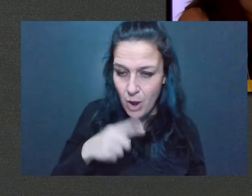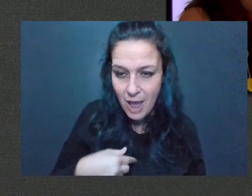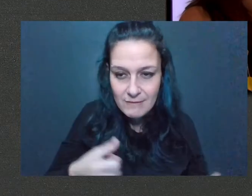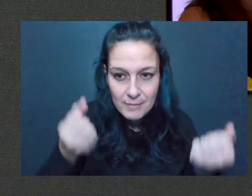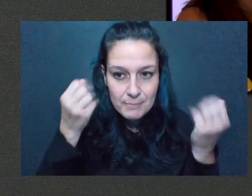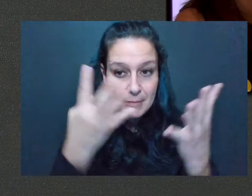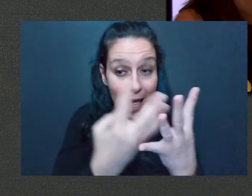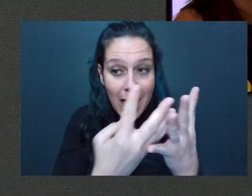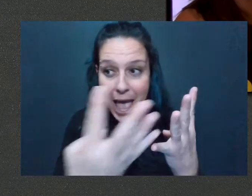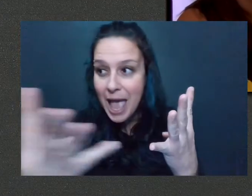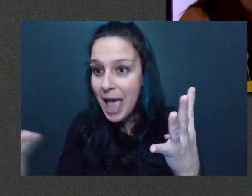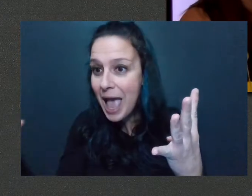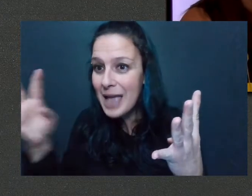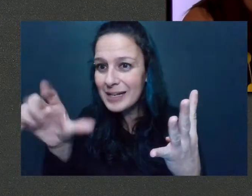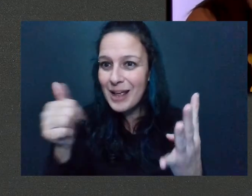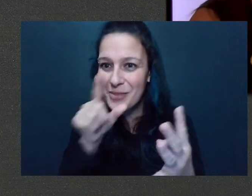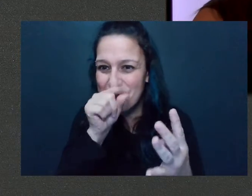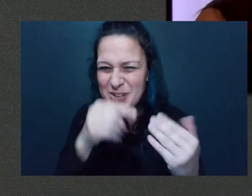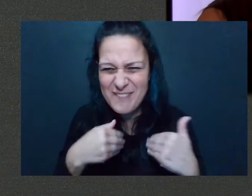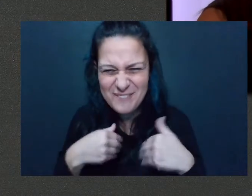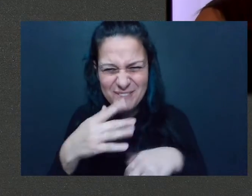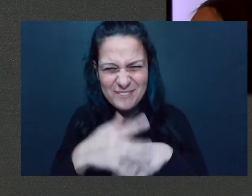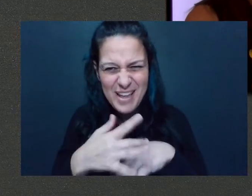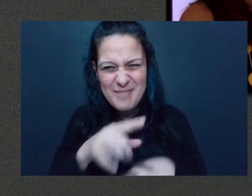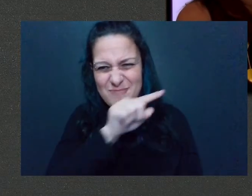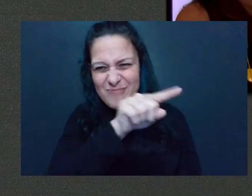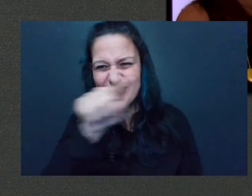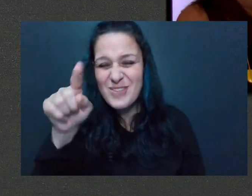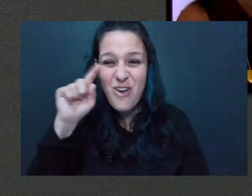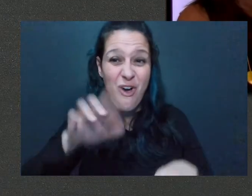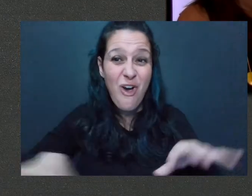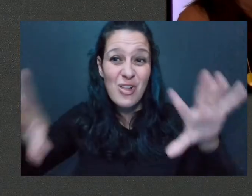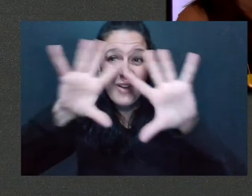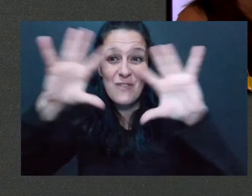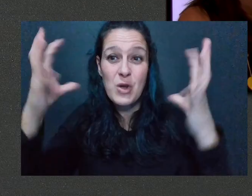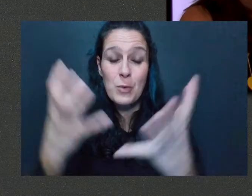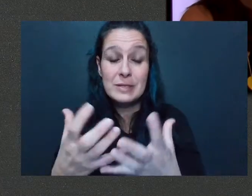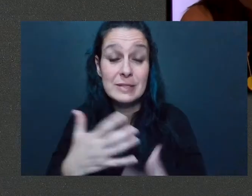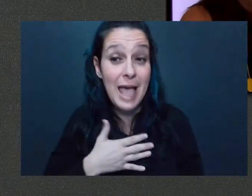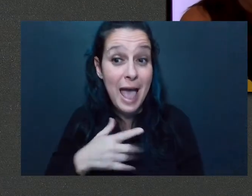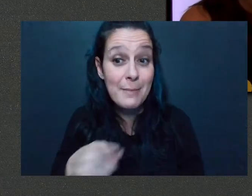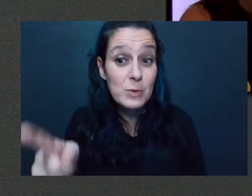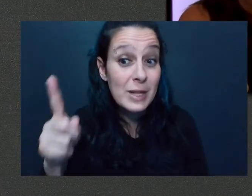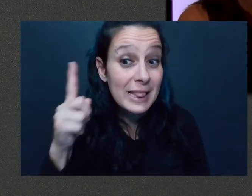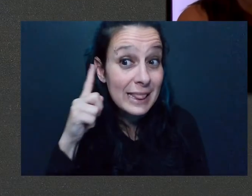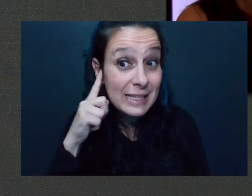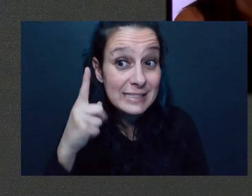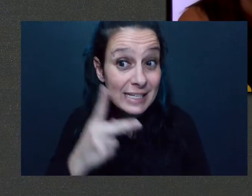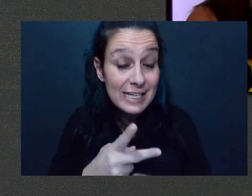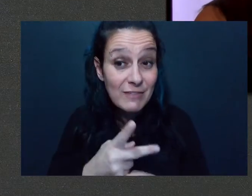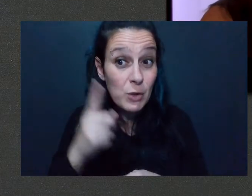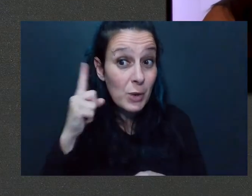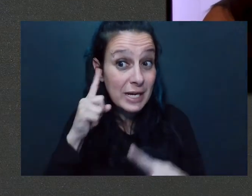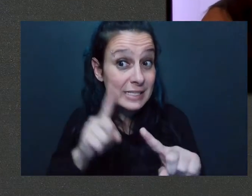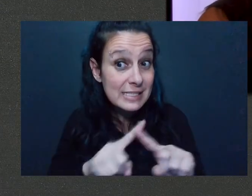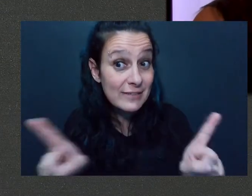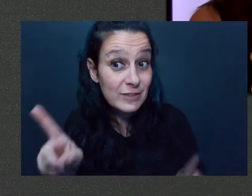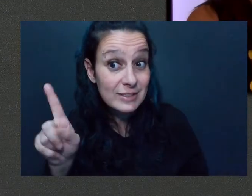there's so many more in the world. I'm glad that you listened carefully. Did you hear the differences?